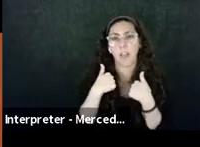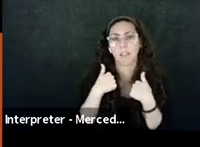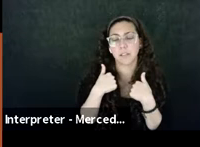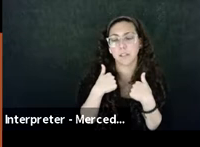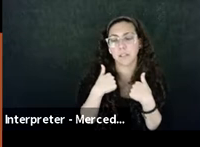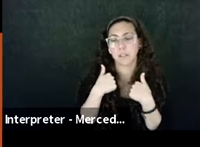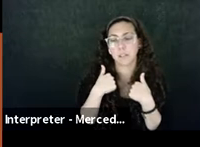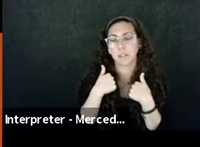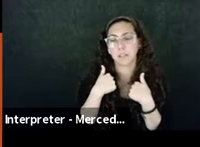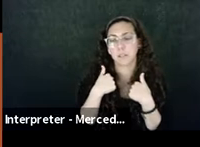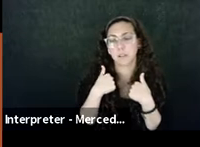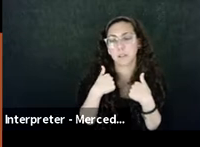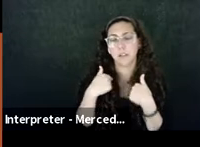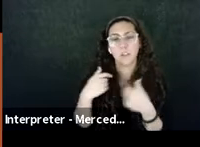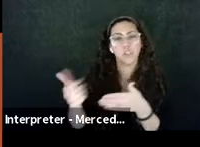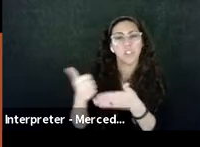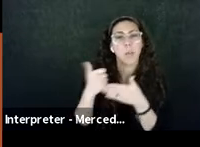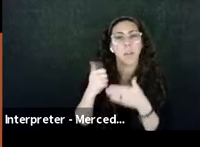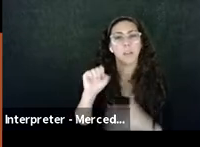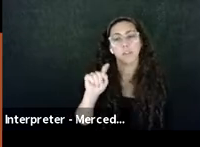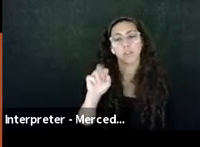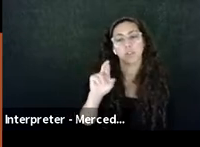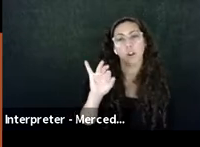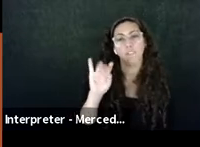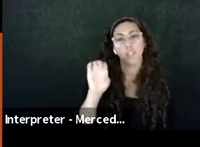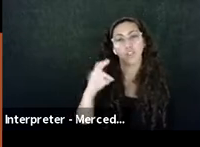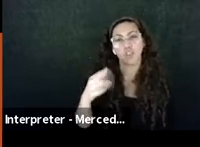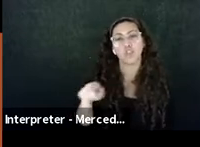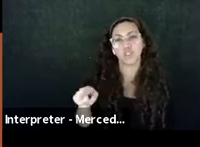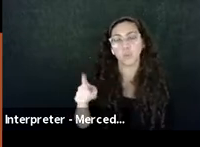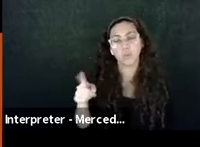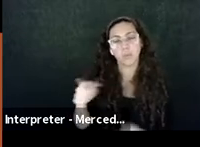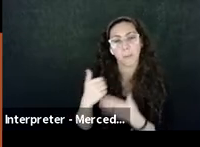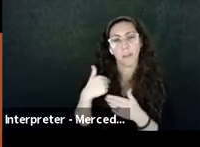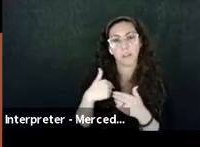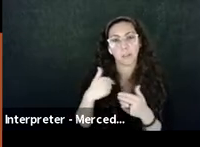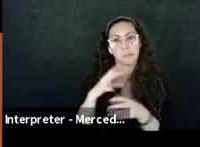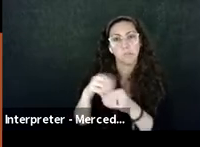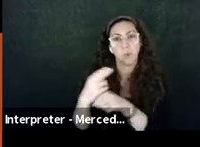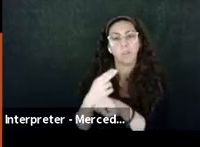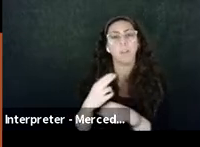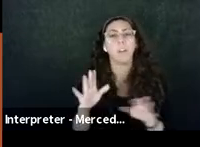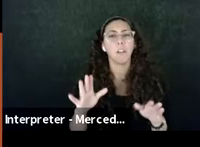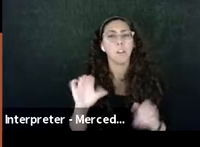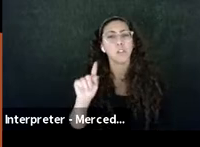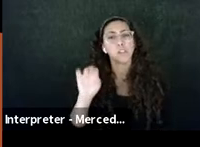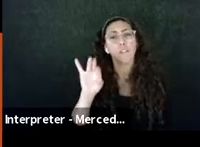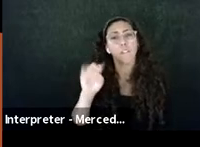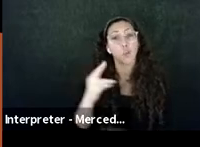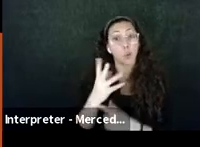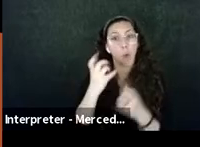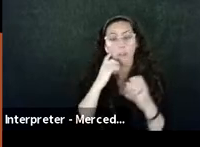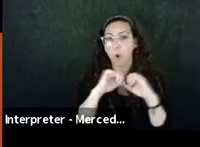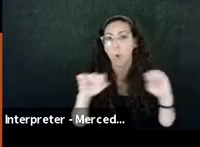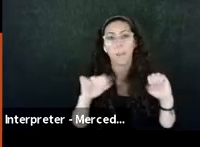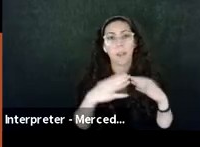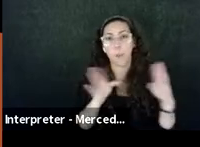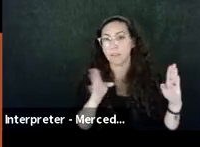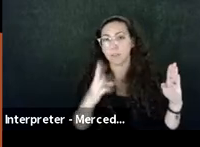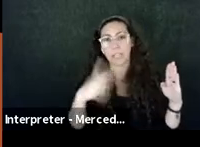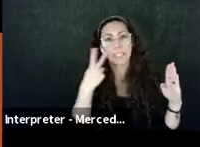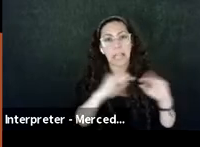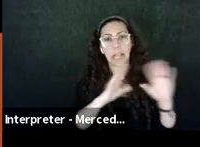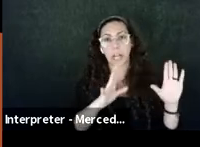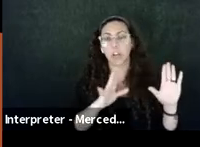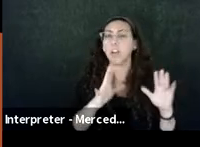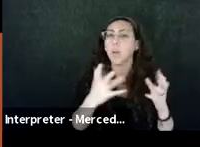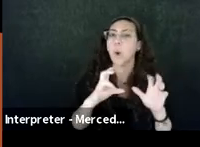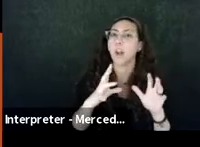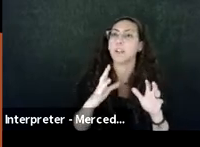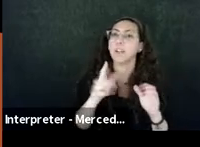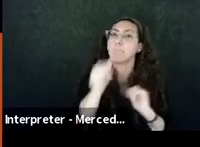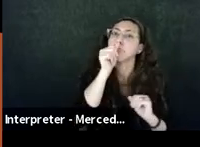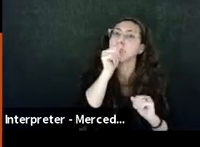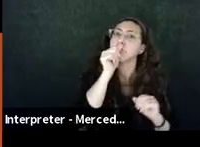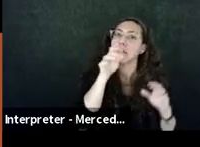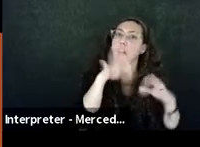Natalie Chavez: Starfish, so we chose starfish as intentionally because we want to be totally transparent about what we're providing to students, obviously not violating confidentiality. But yeah, so was that what you're thinking the starfish.